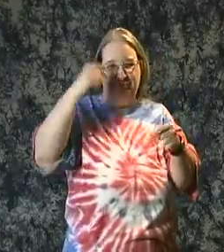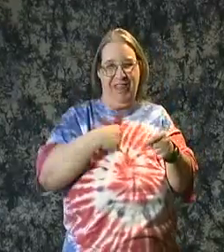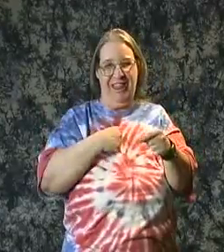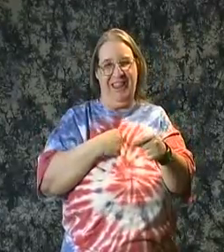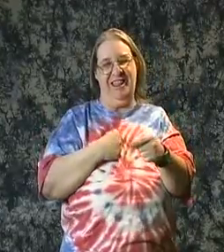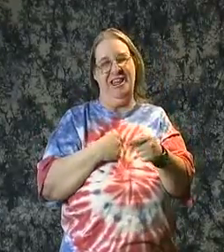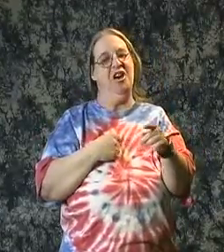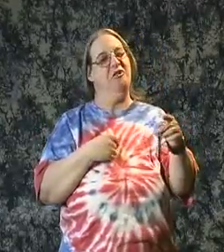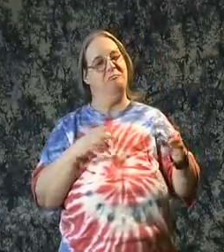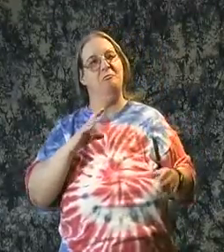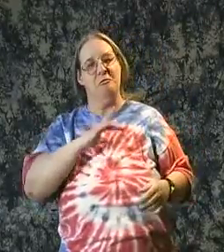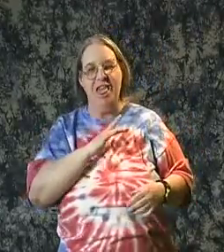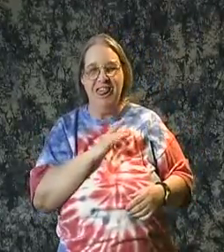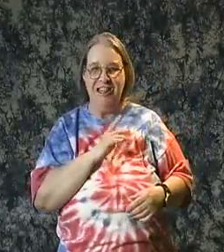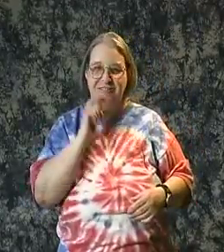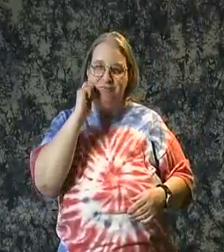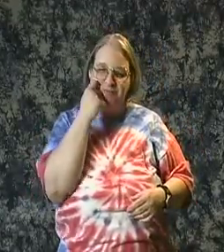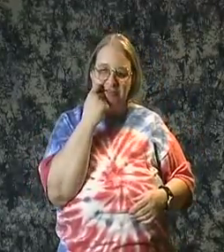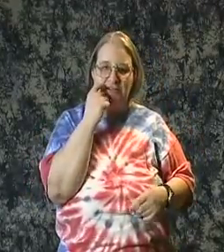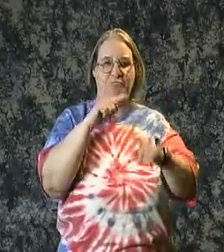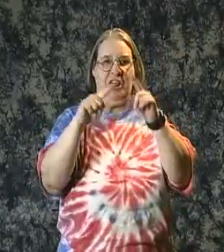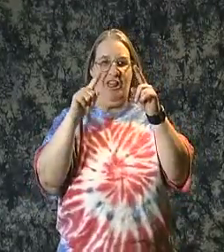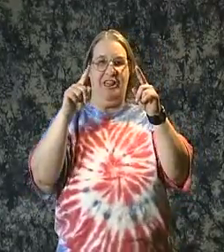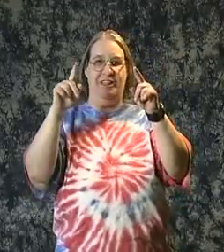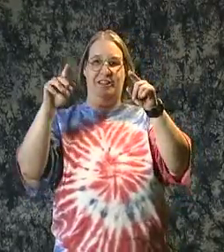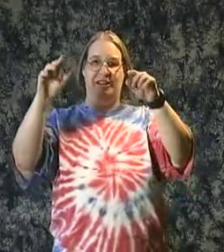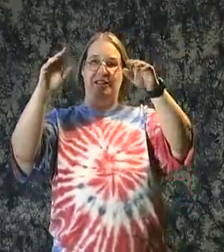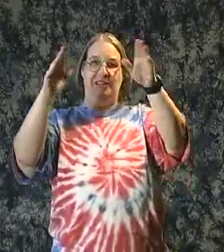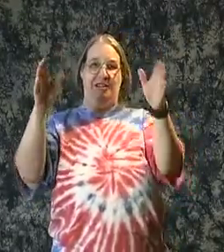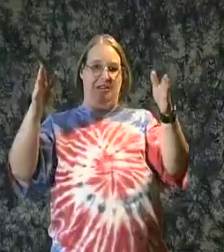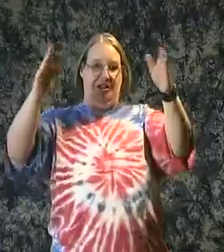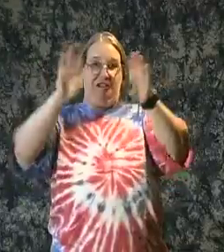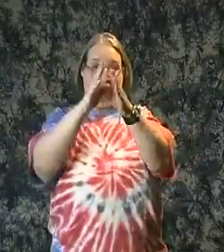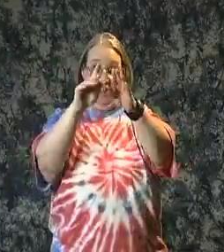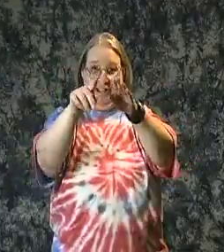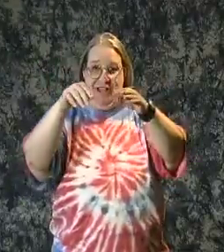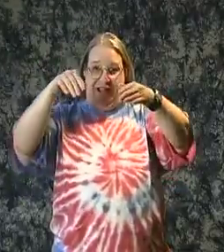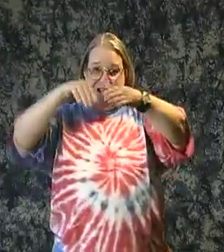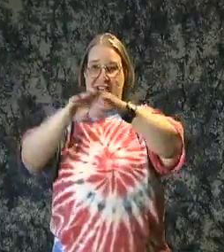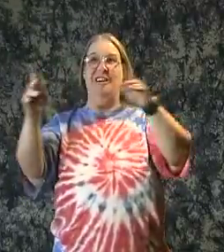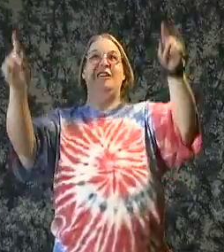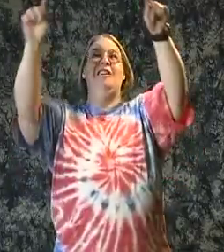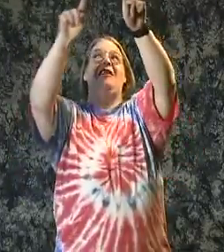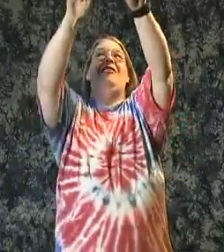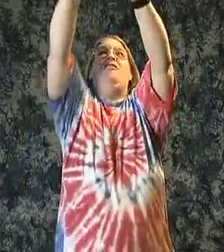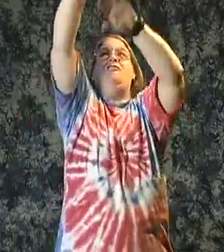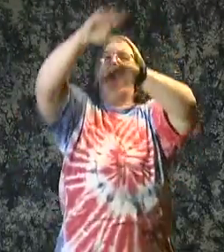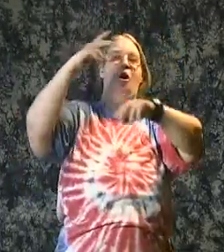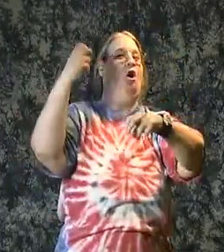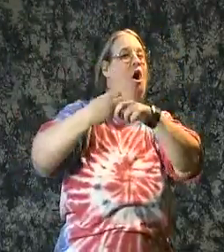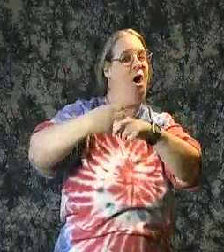And it's still really cool. Now that wall has all these different routes.